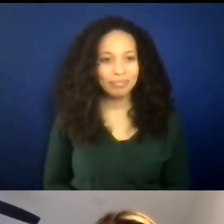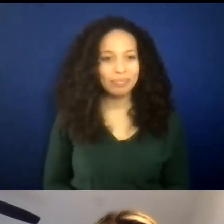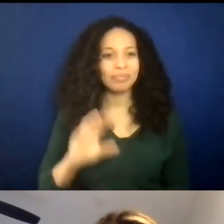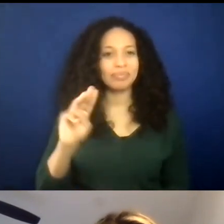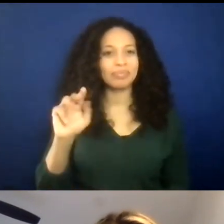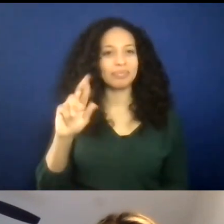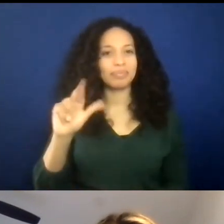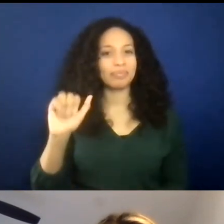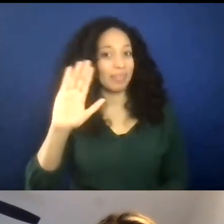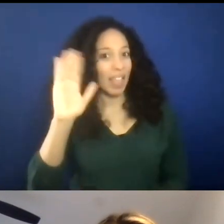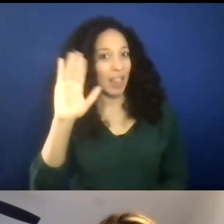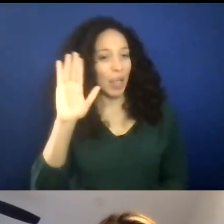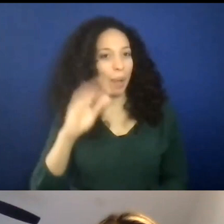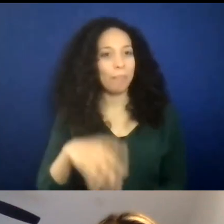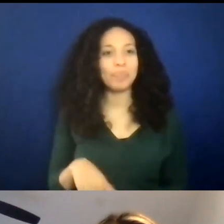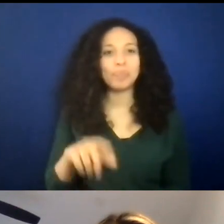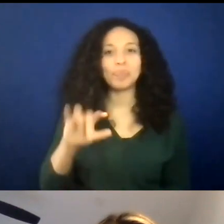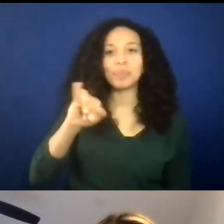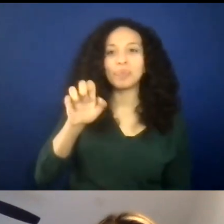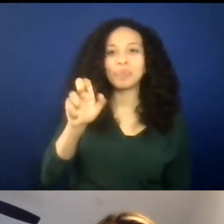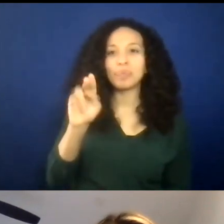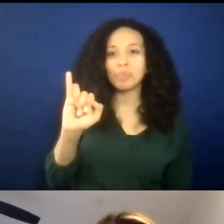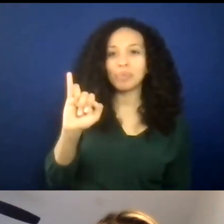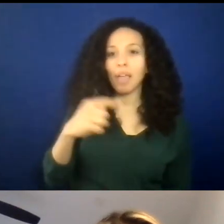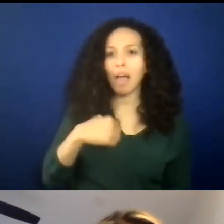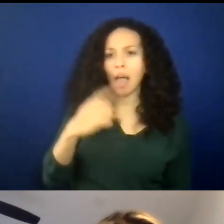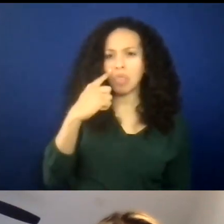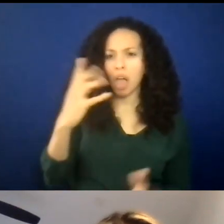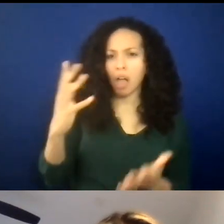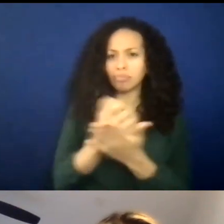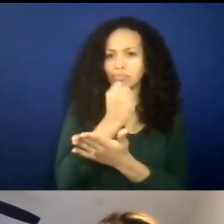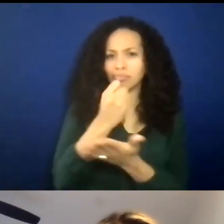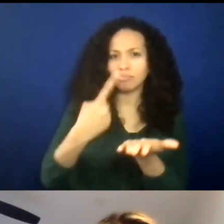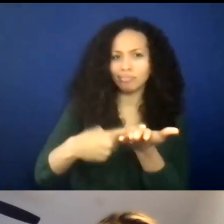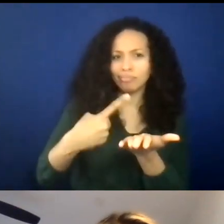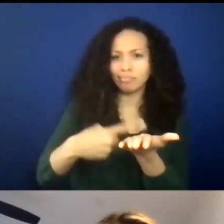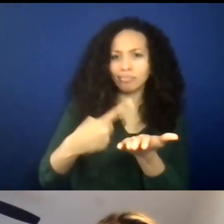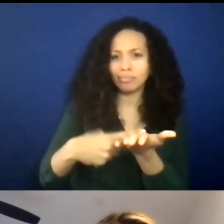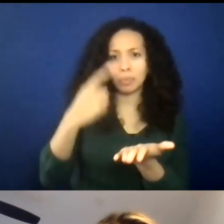So, I thought we could have a discussion, since we're talking about transition, um,